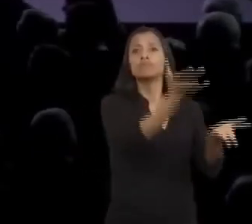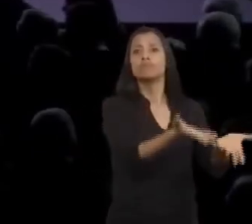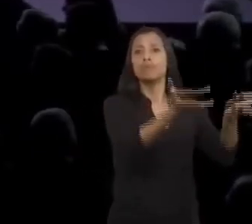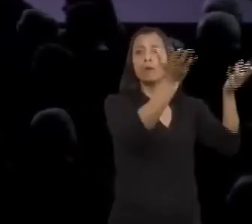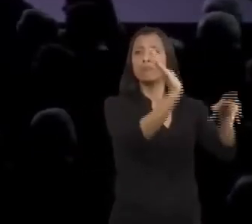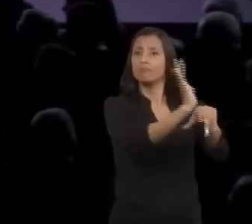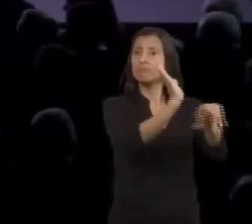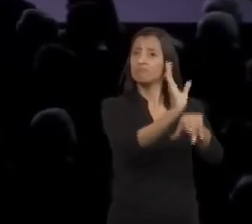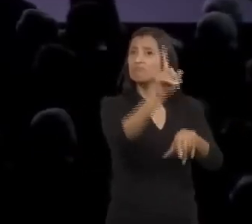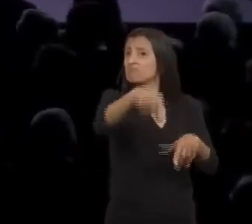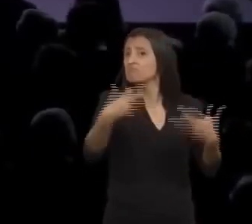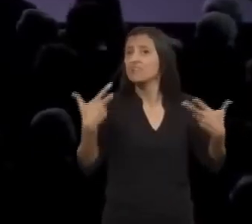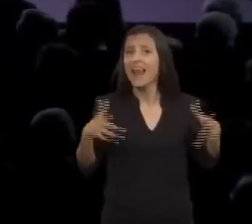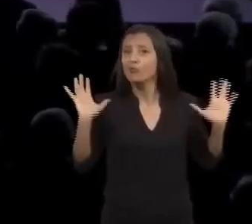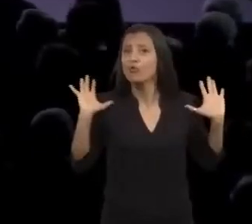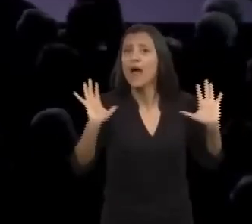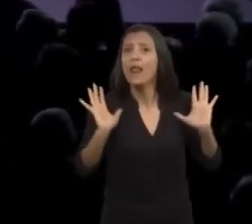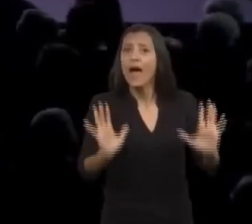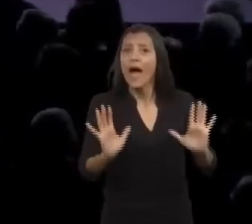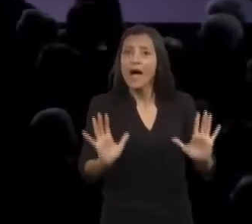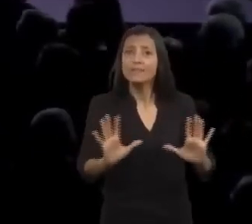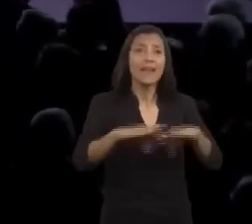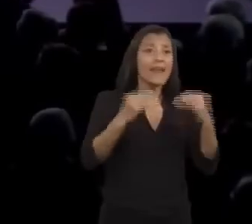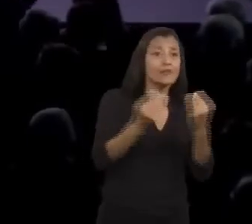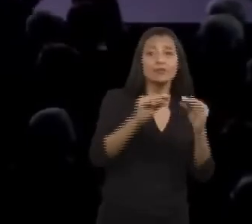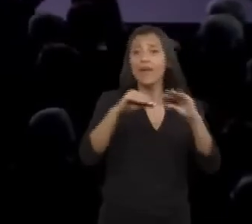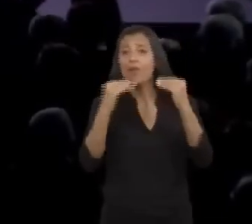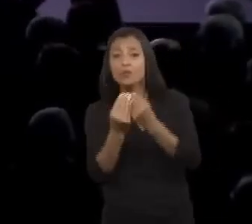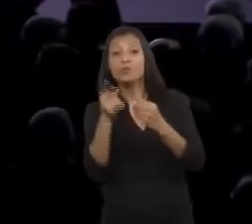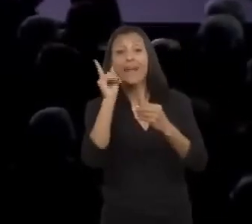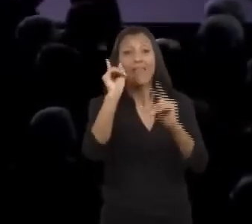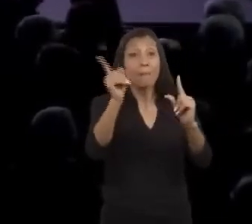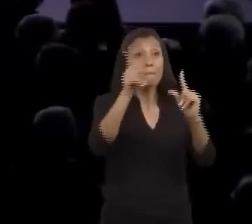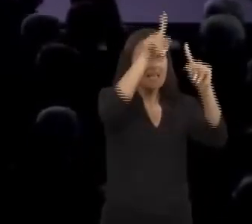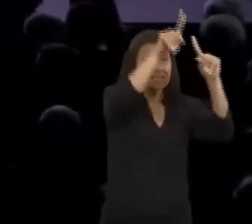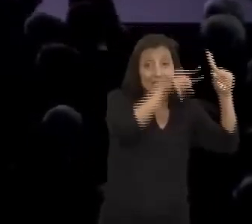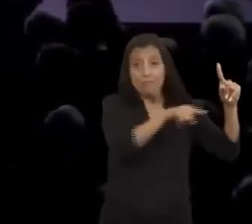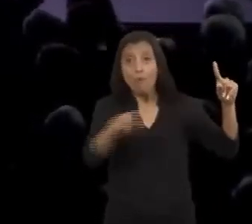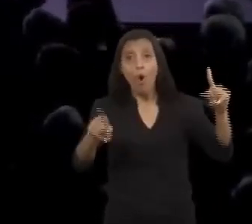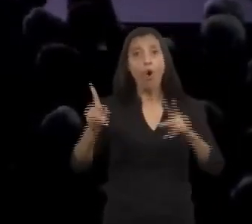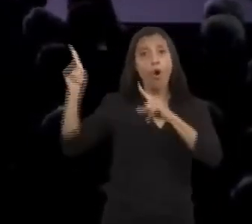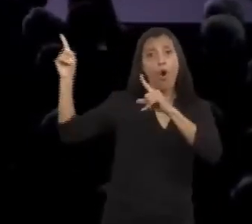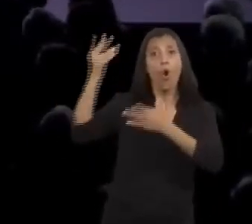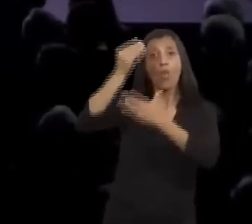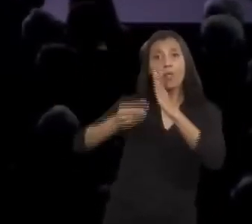That is, it is a natural result where this M-M line represents the combinations